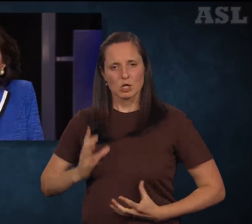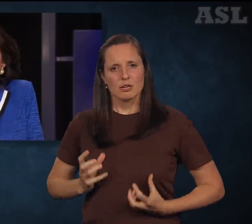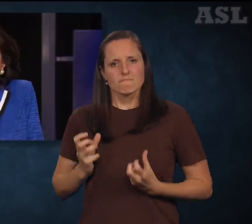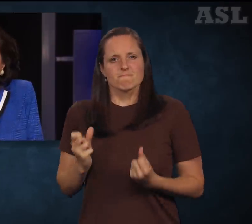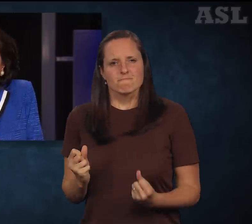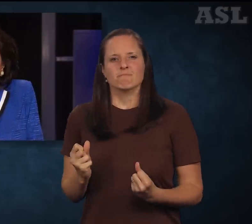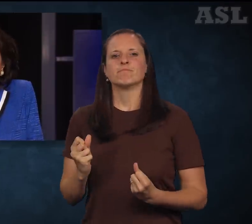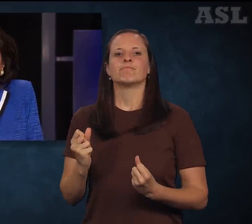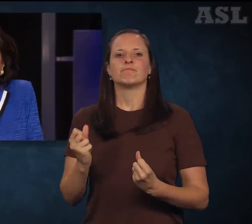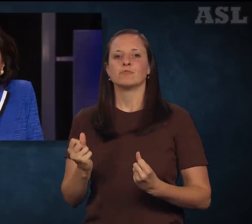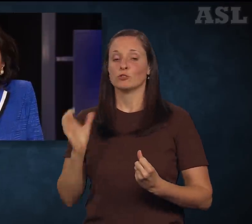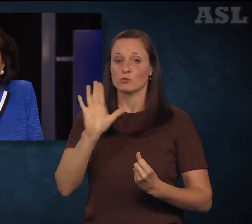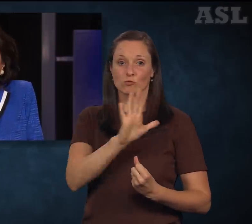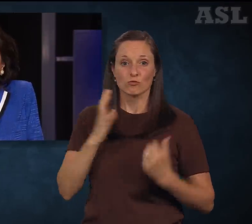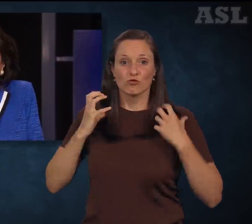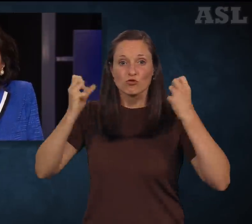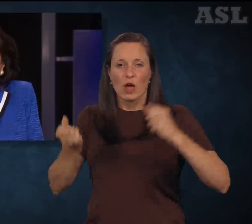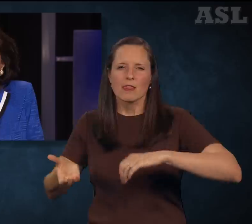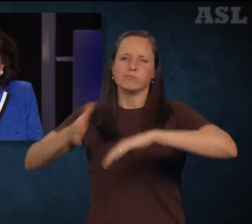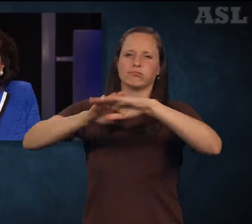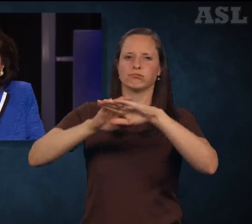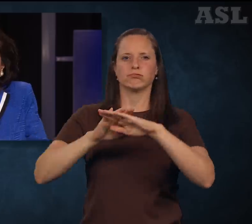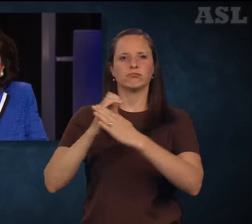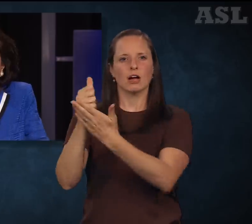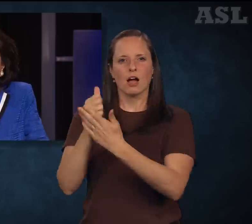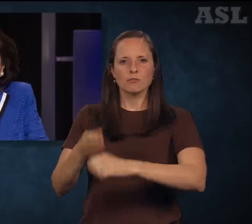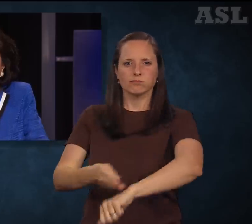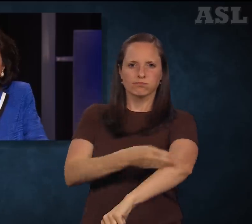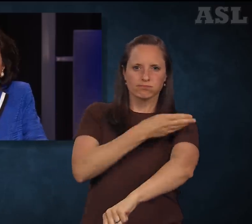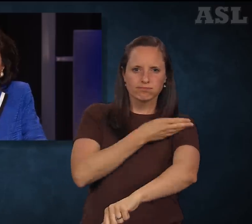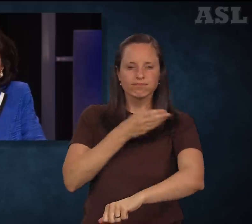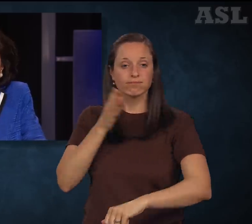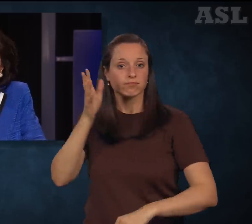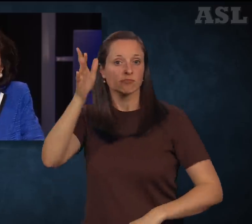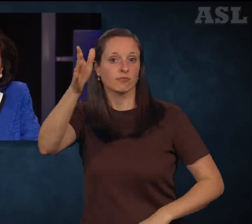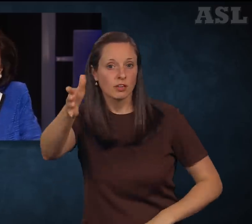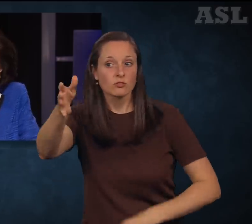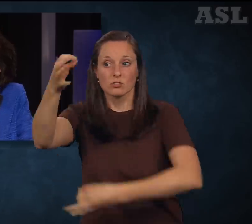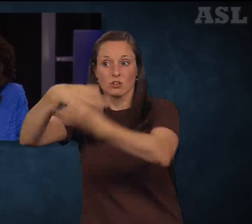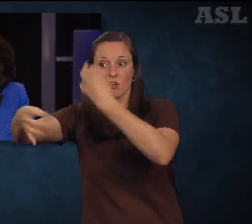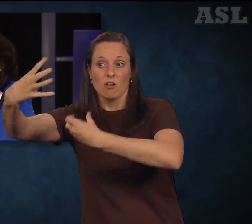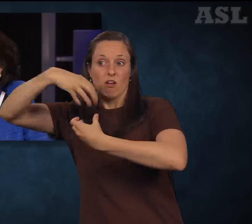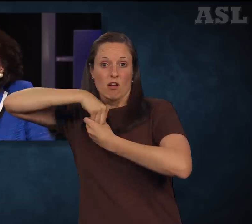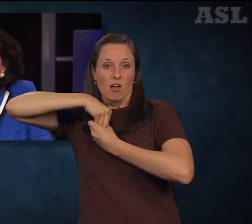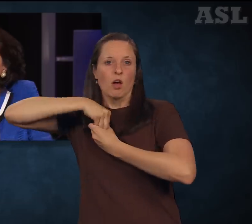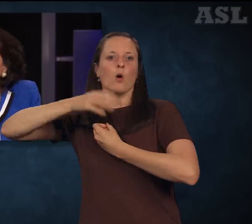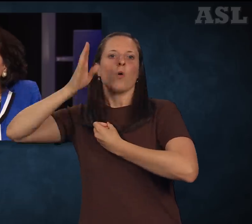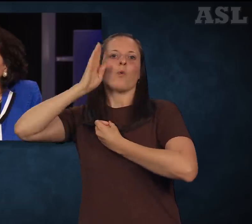AND ULTIMATELY SANCTIFIED AND